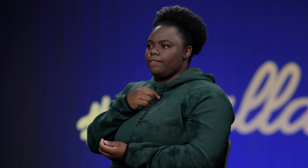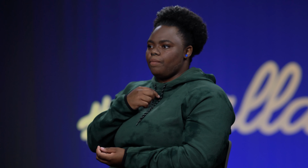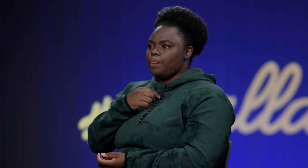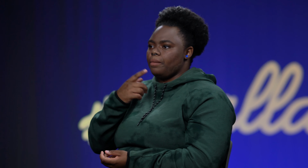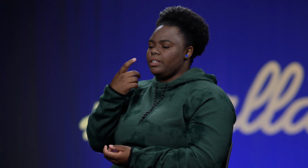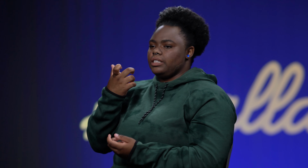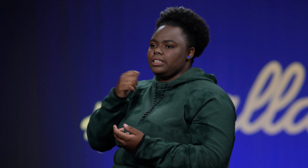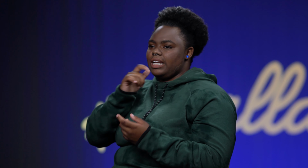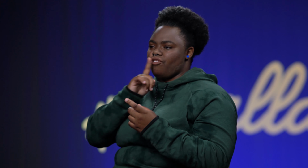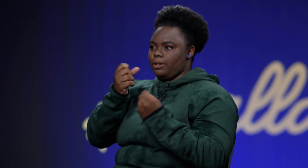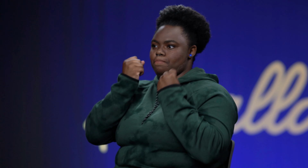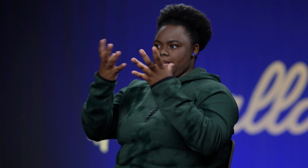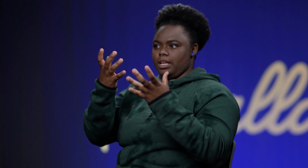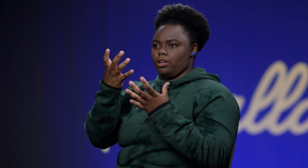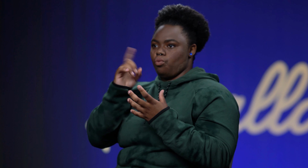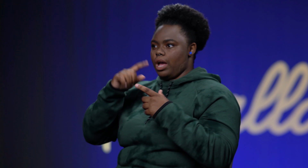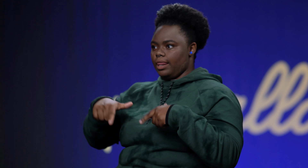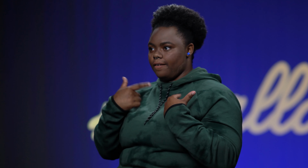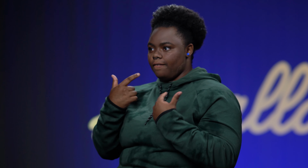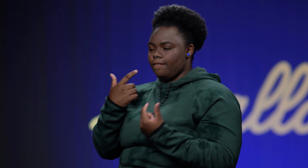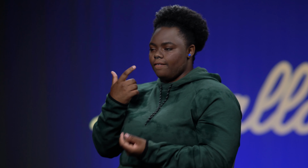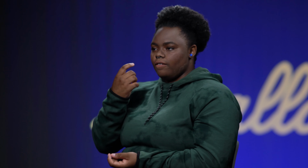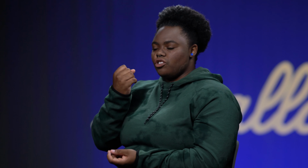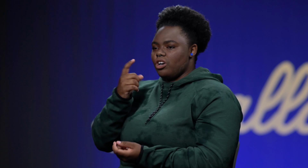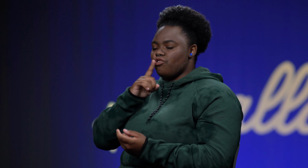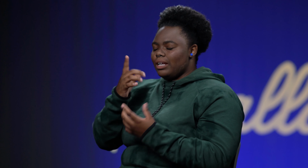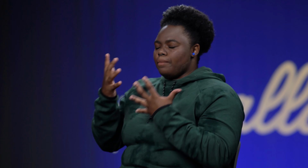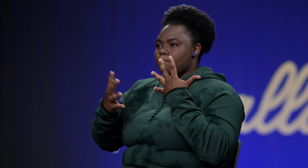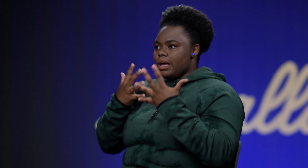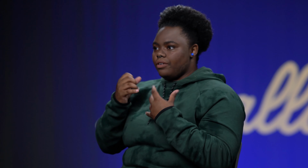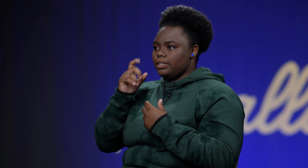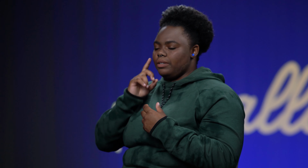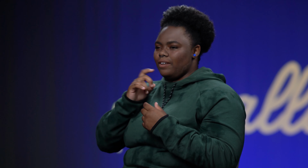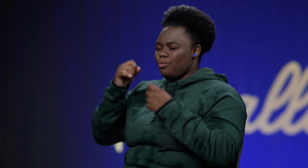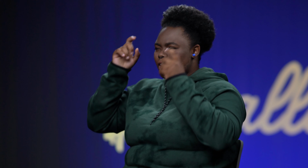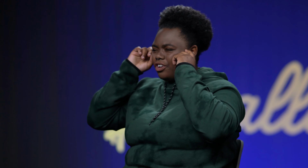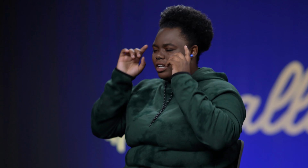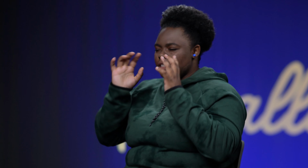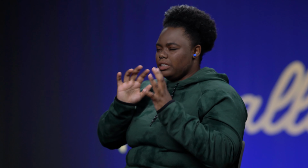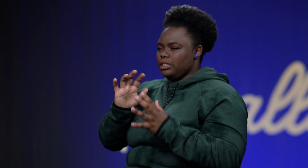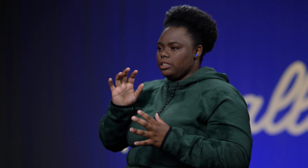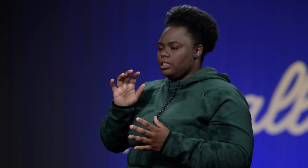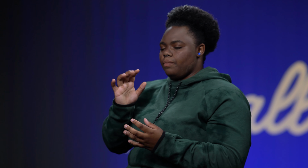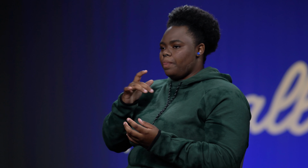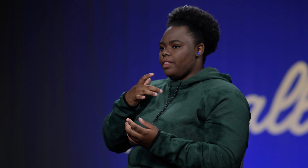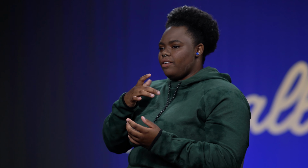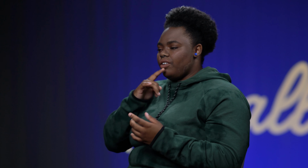because there weren't really many deaf people where I lived. I was really embarrassed to be deaf and wear hearing aids.